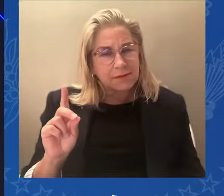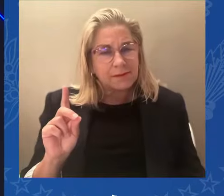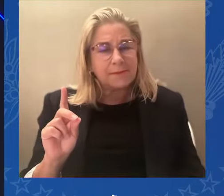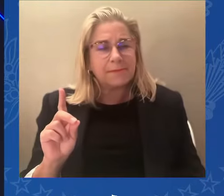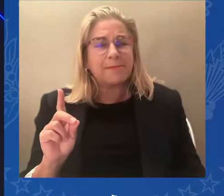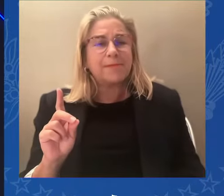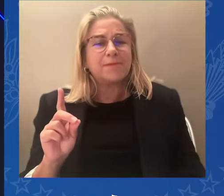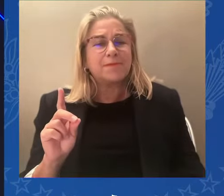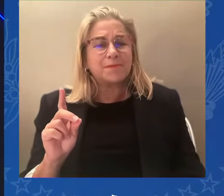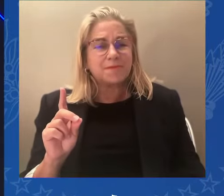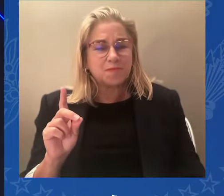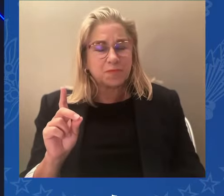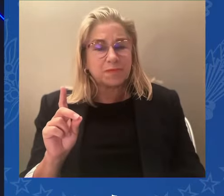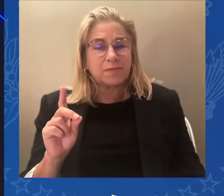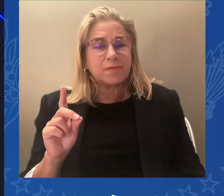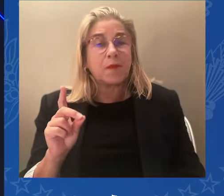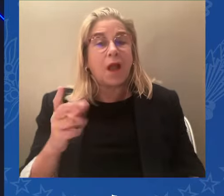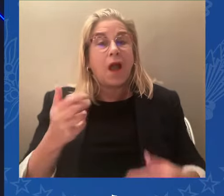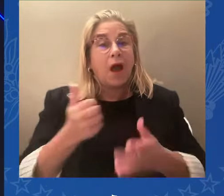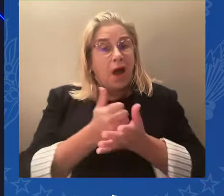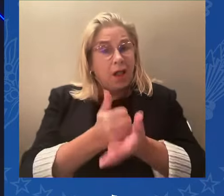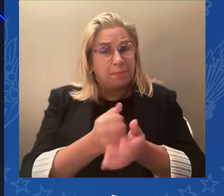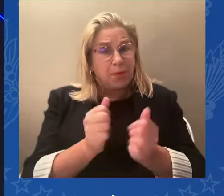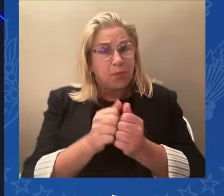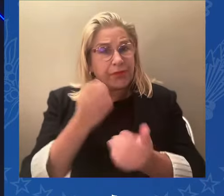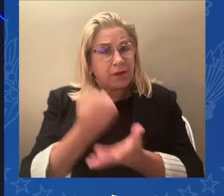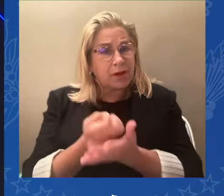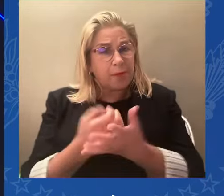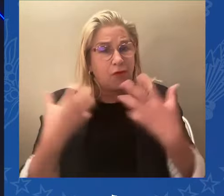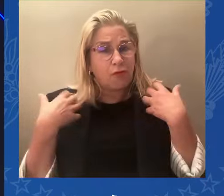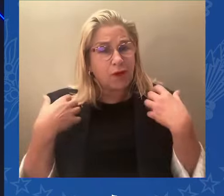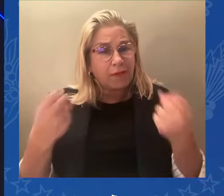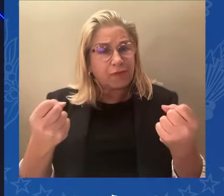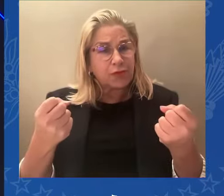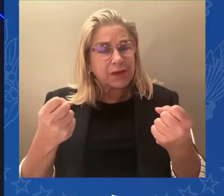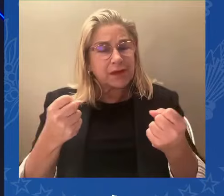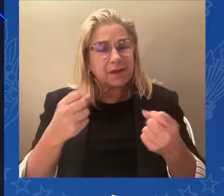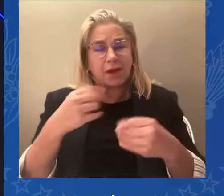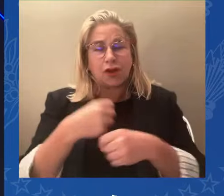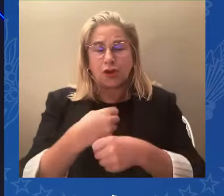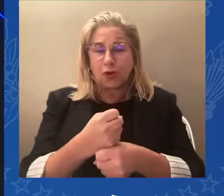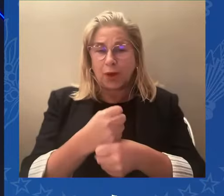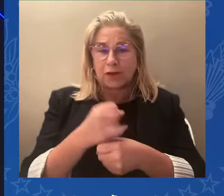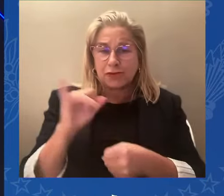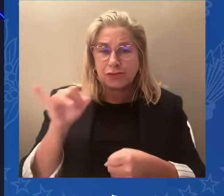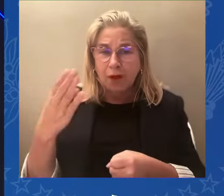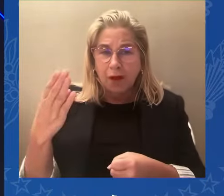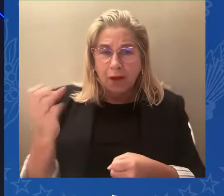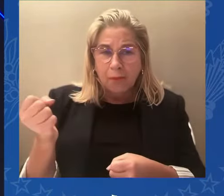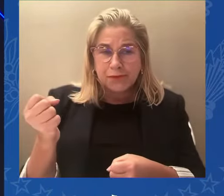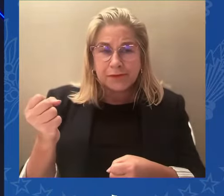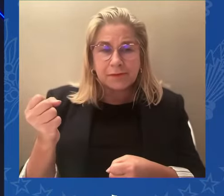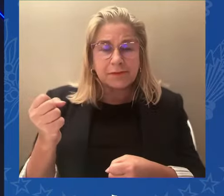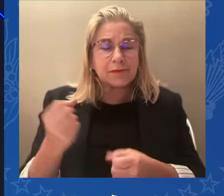and lifted children out of poverty. He has been an example to this nation, and he has served us well.